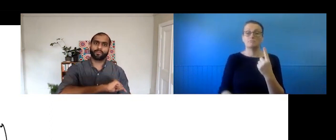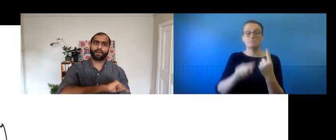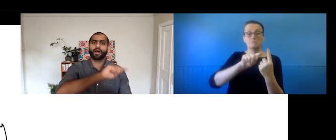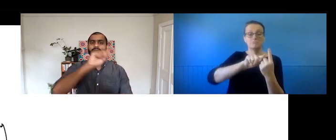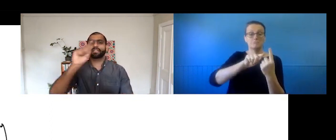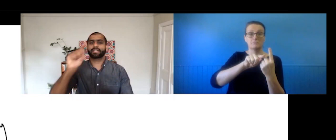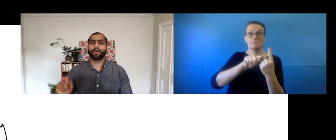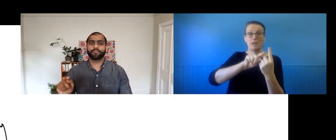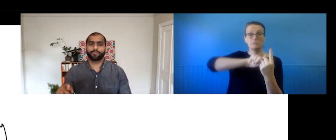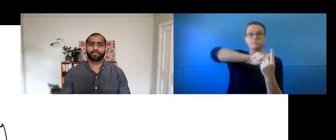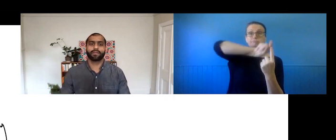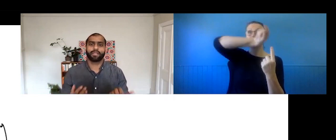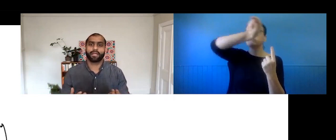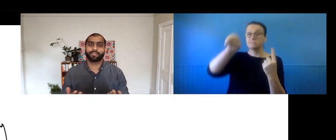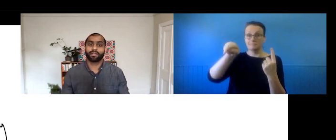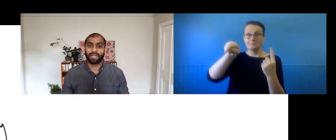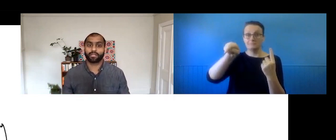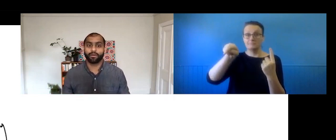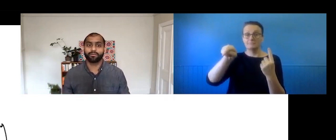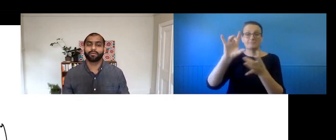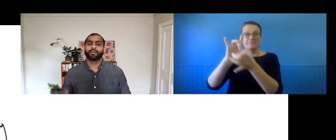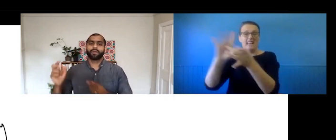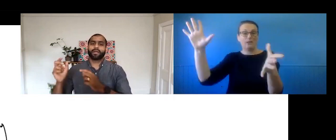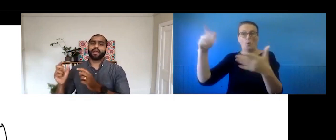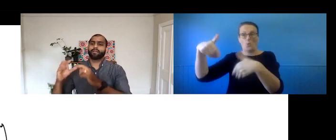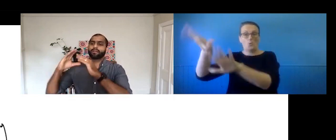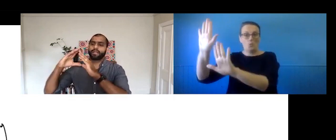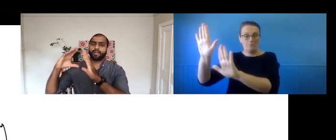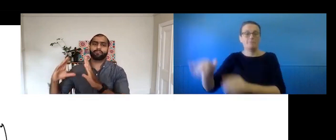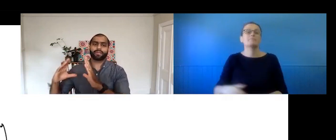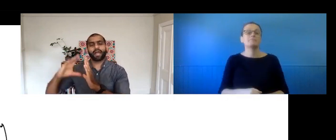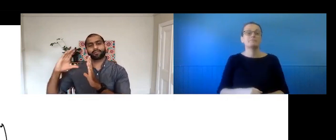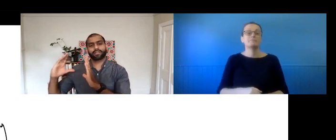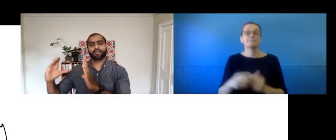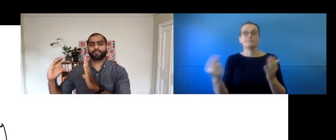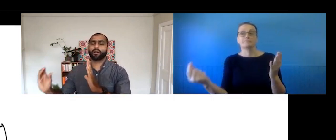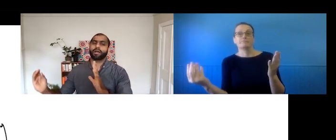pie leading away from it named "let go". Another bit outside of the pie